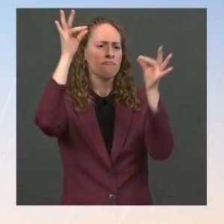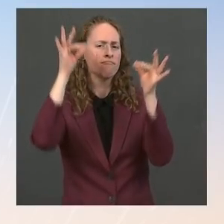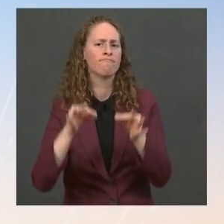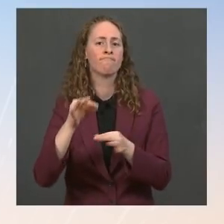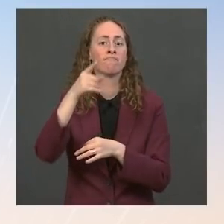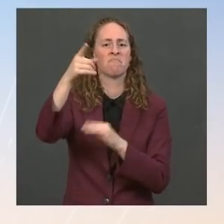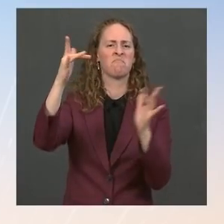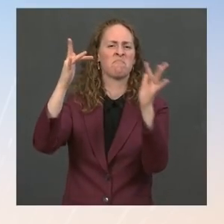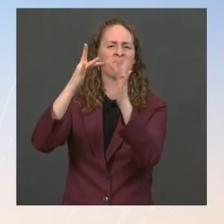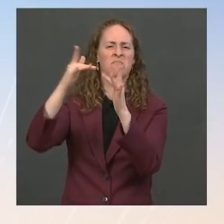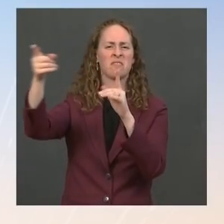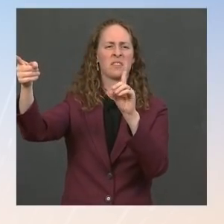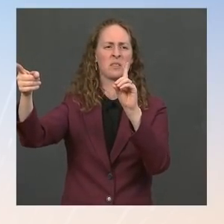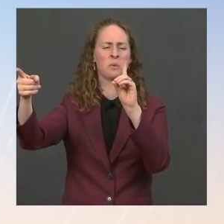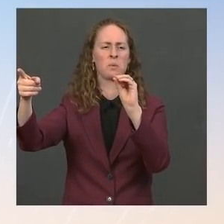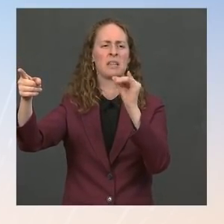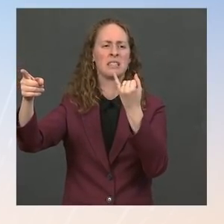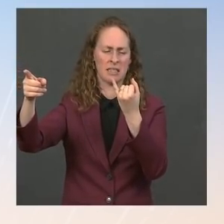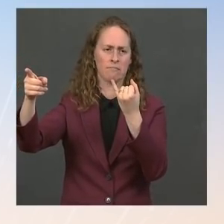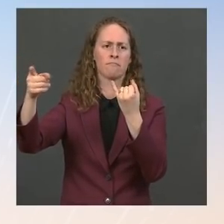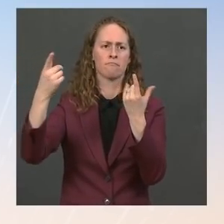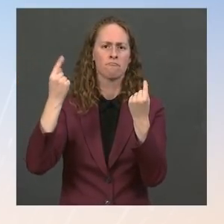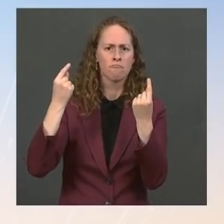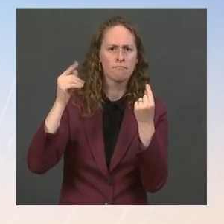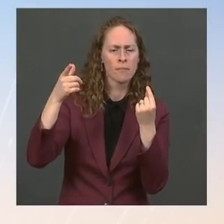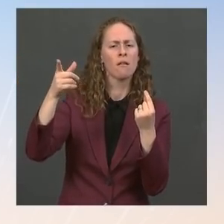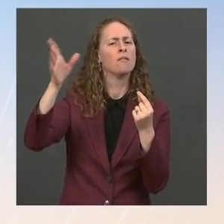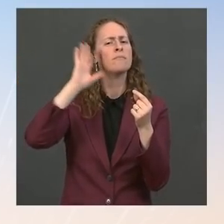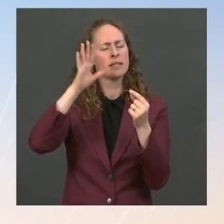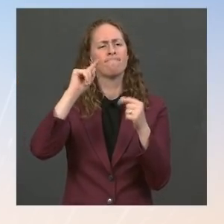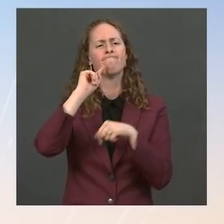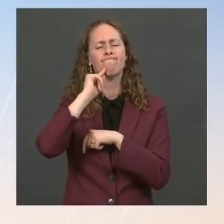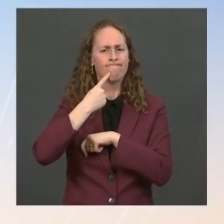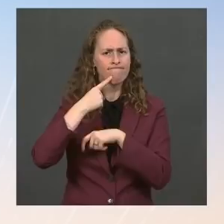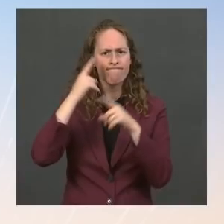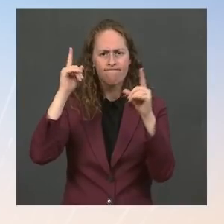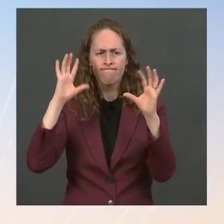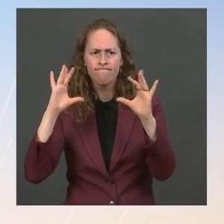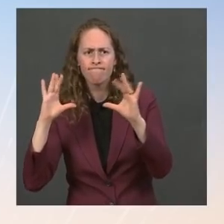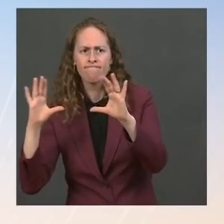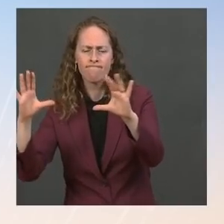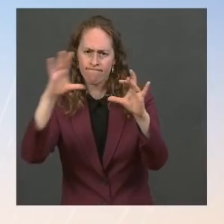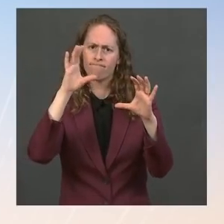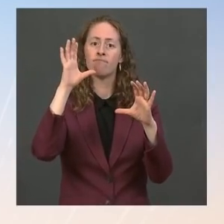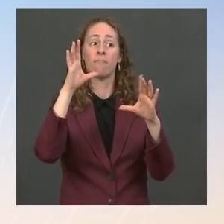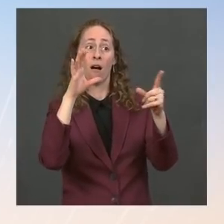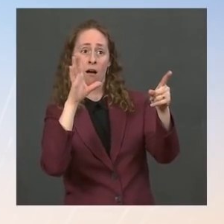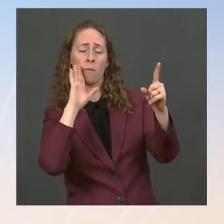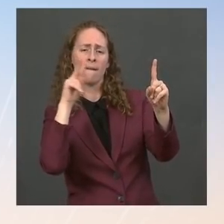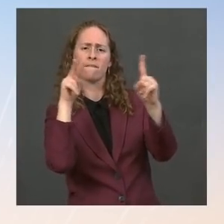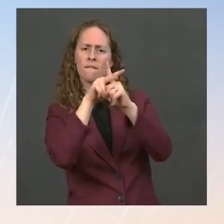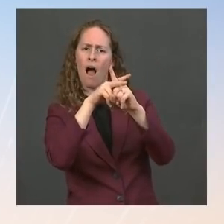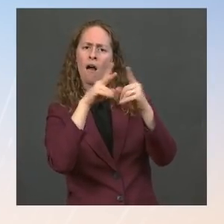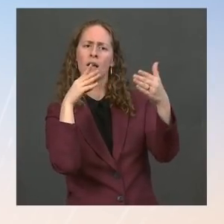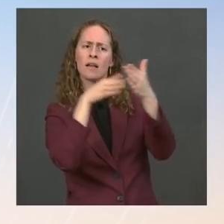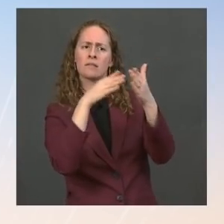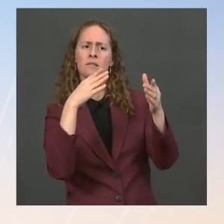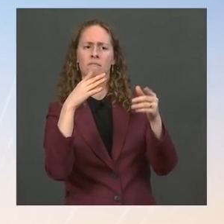announcement about their intention to -- their -- to file lawsuit and challenge the Texas law -- given our commitment to protecting.